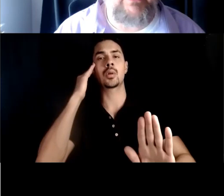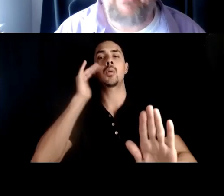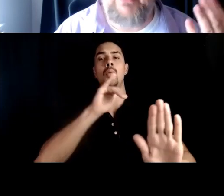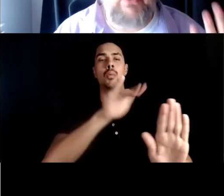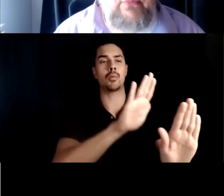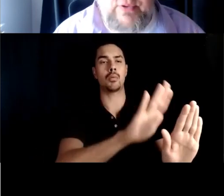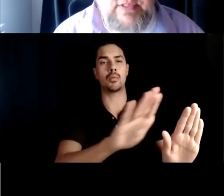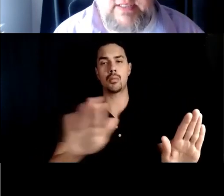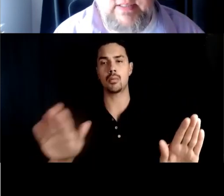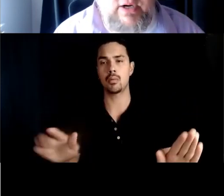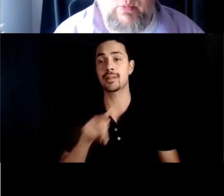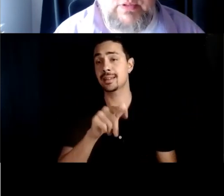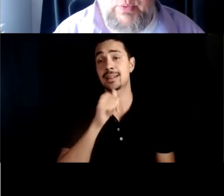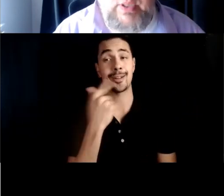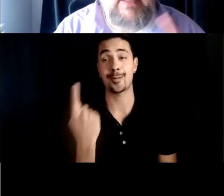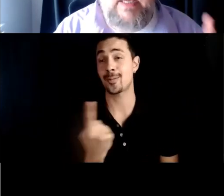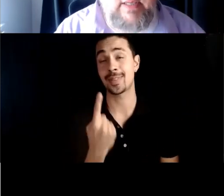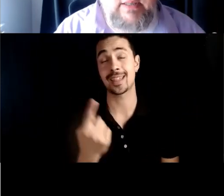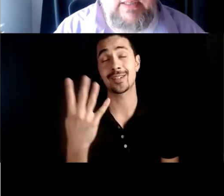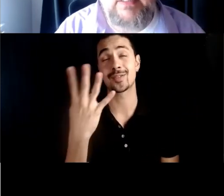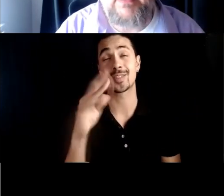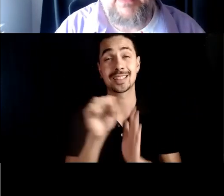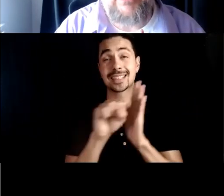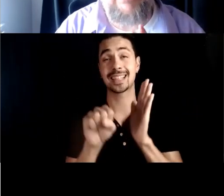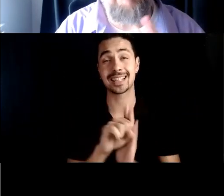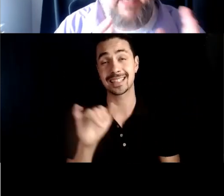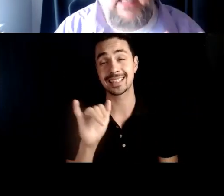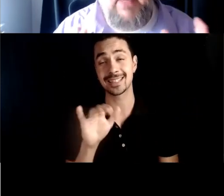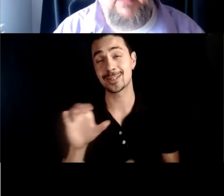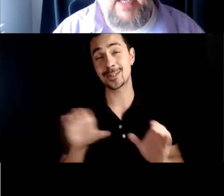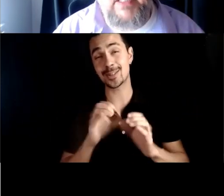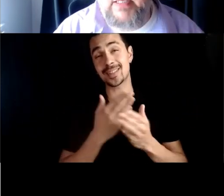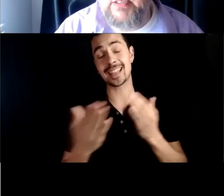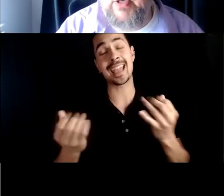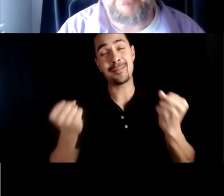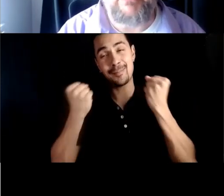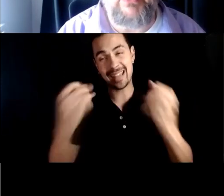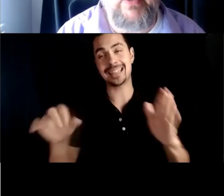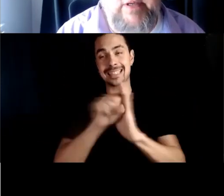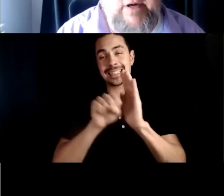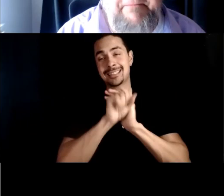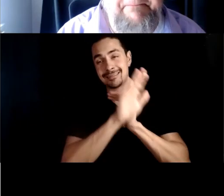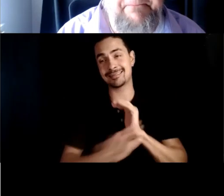These are not the only four states that are doing things like this. Many, many, many states across the country are.